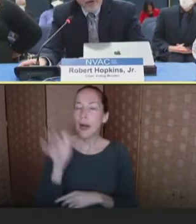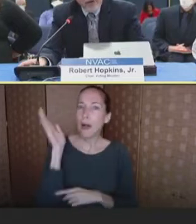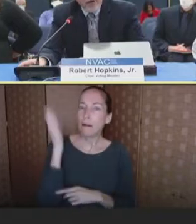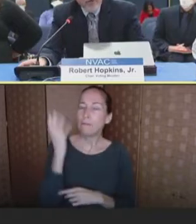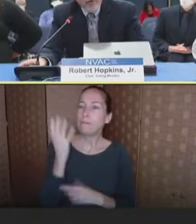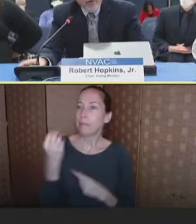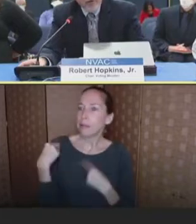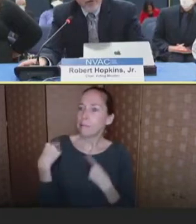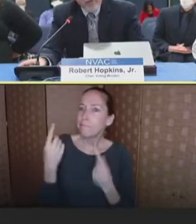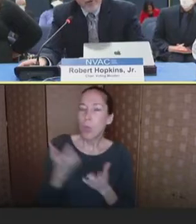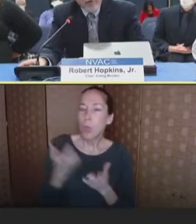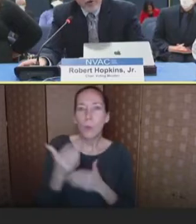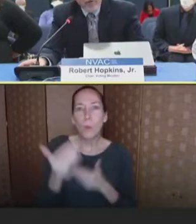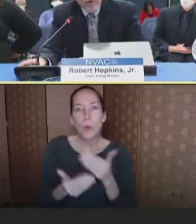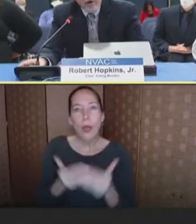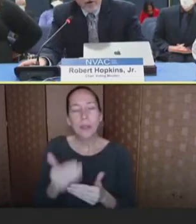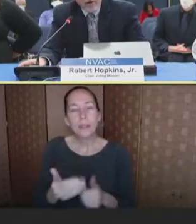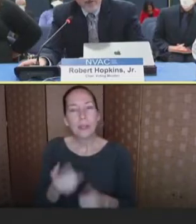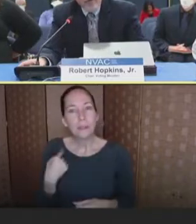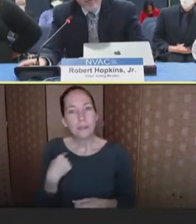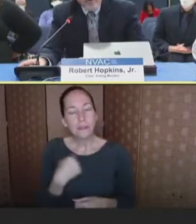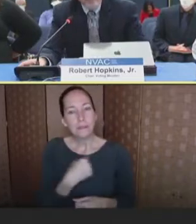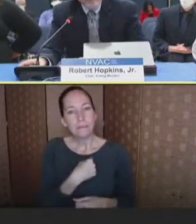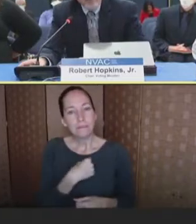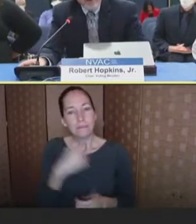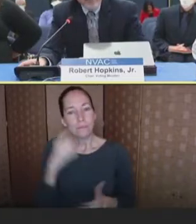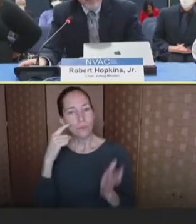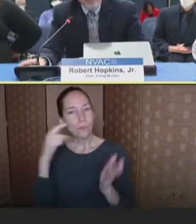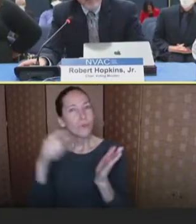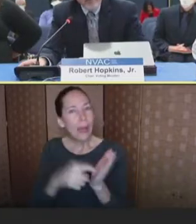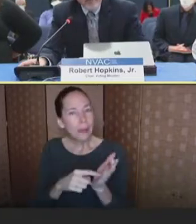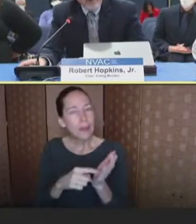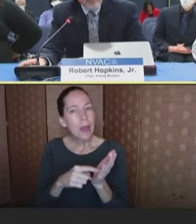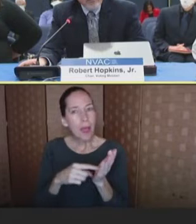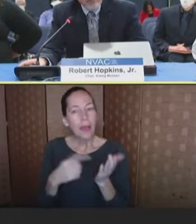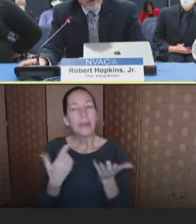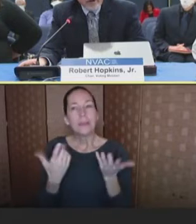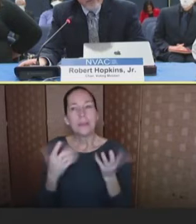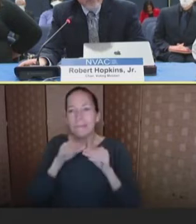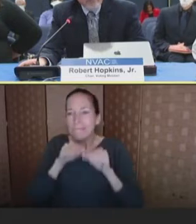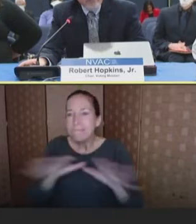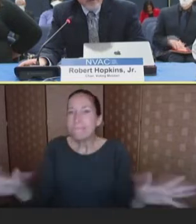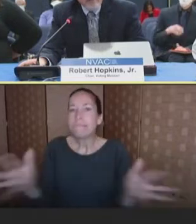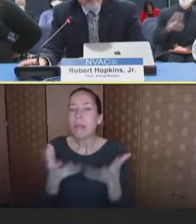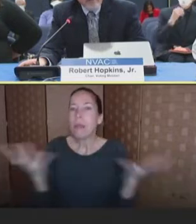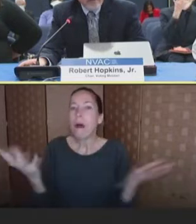the years that there are lots of misinformation and disinformation streams that have affected